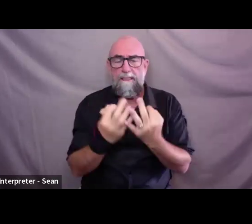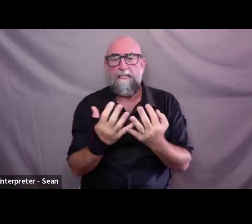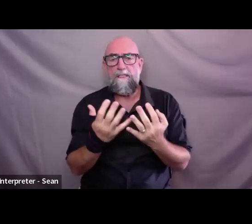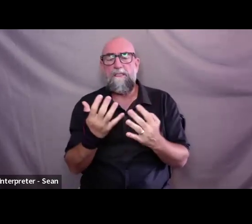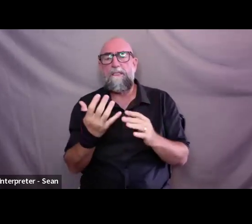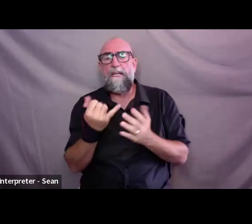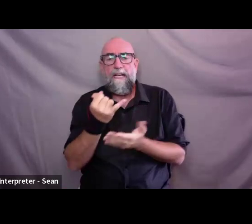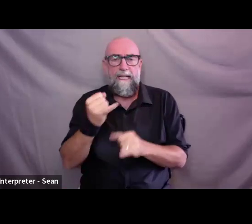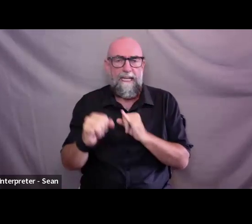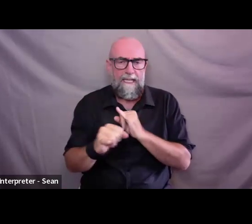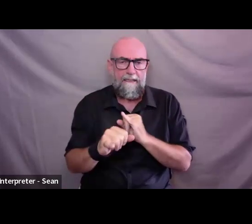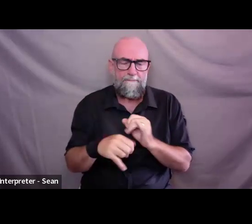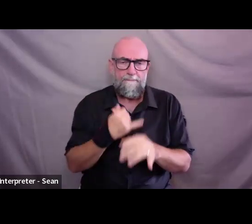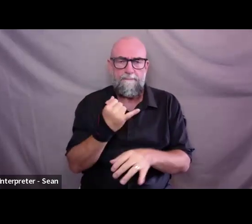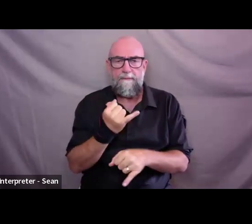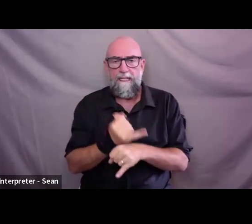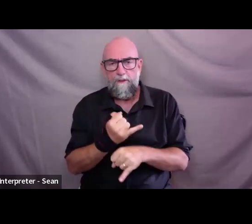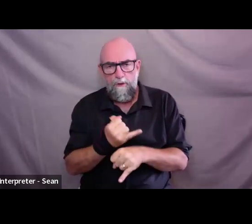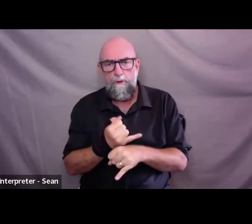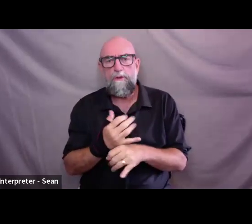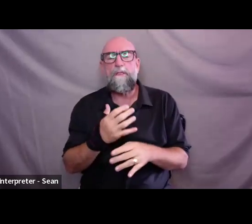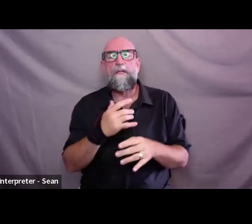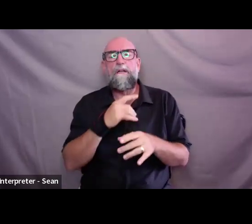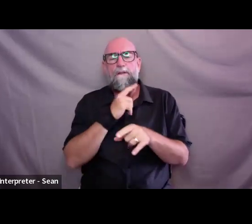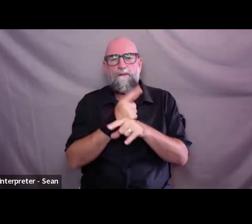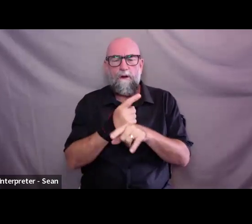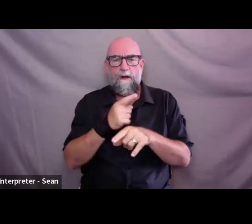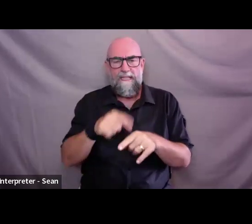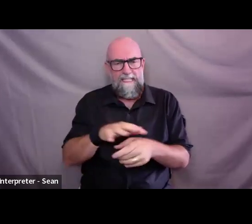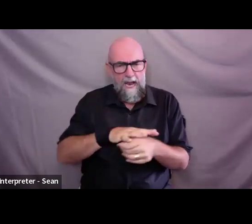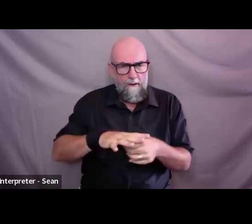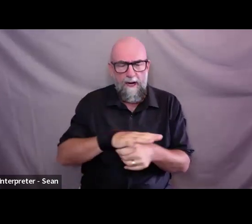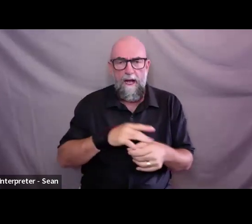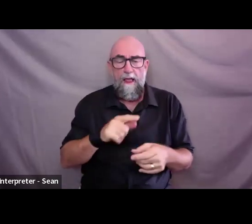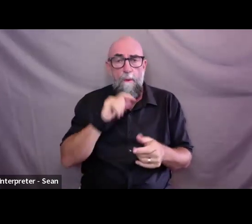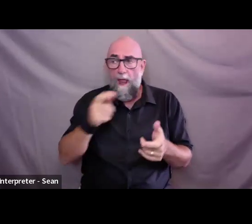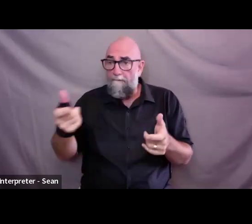and their capacity to take action. I want to welcome Pippa Bailey and Professor James